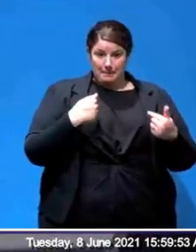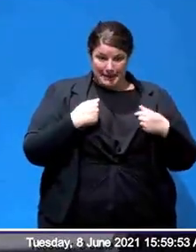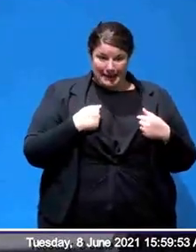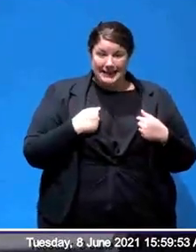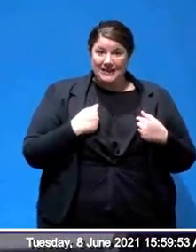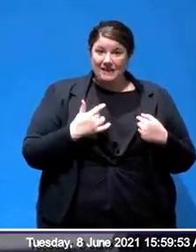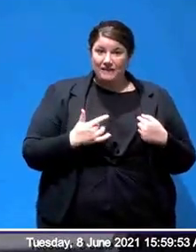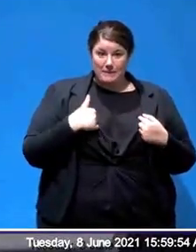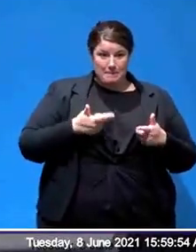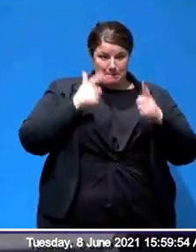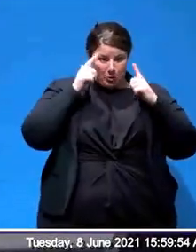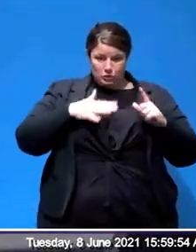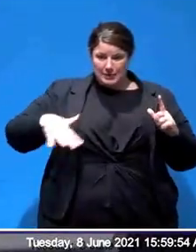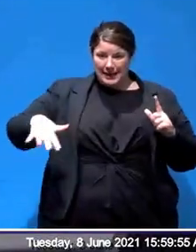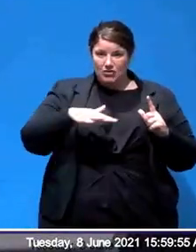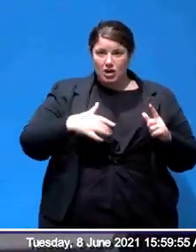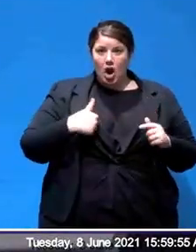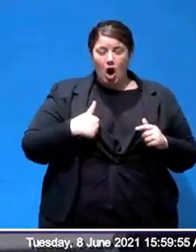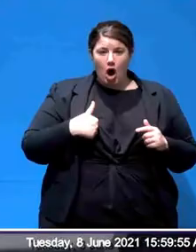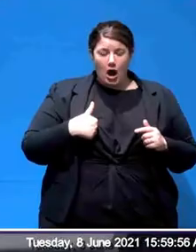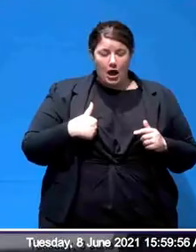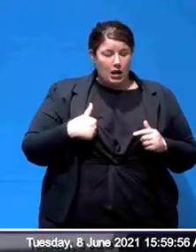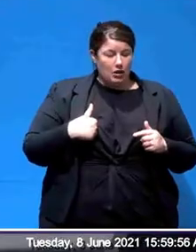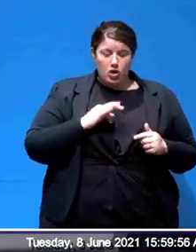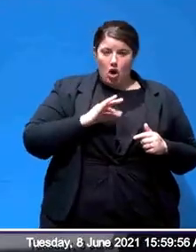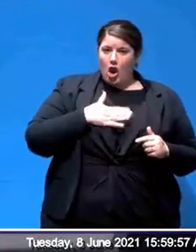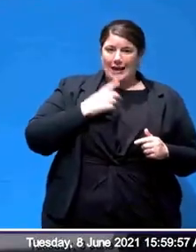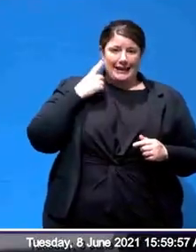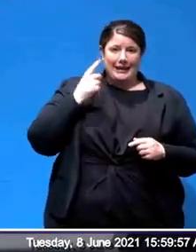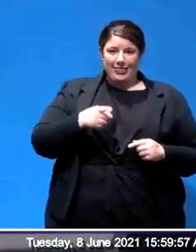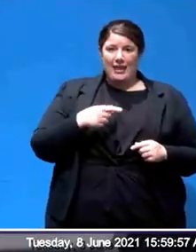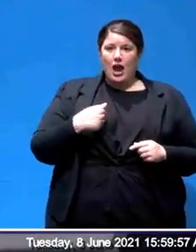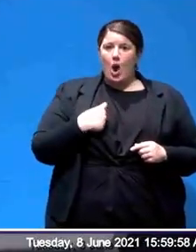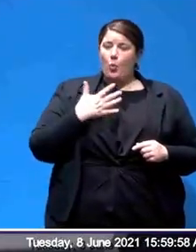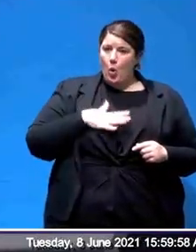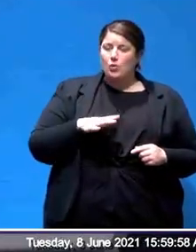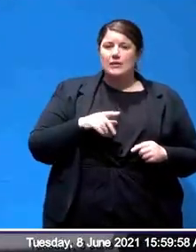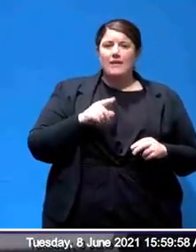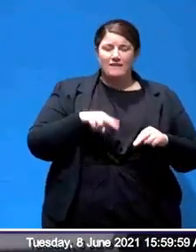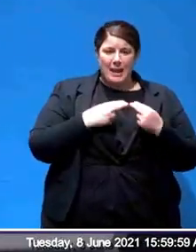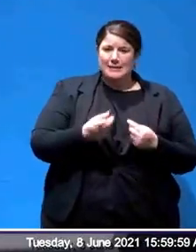feeling that they need to choose their battles and why is that and what does that say about our culture and what do we need to do about it?